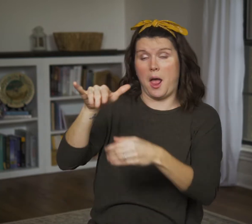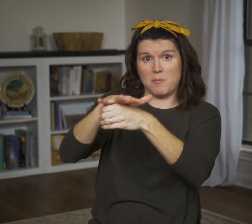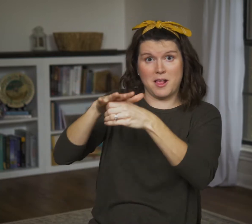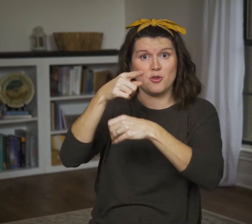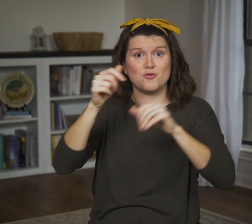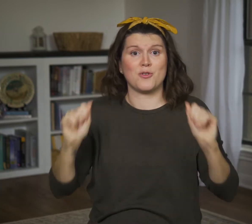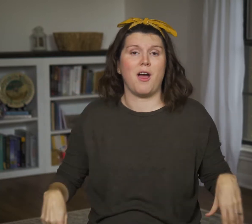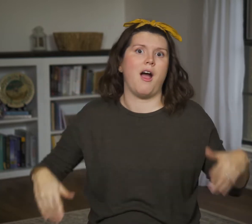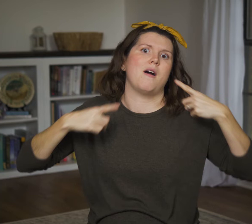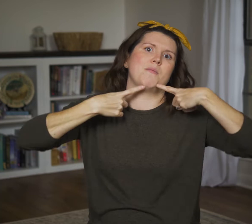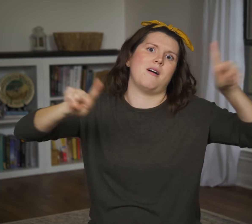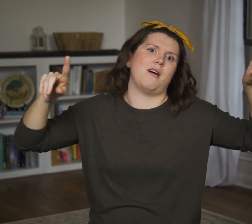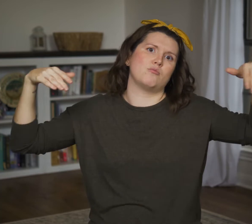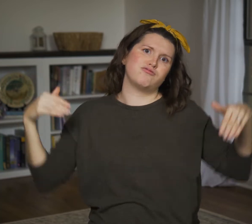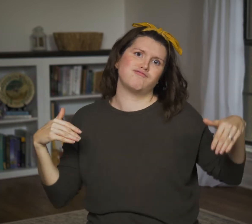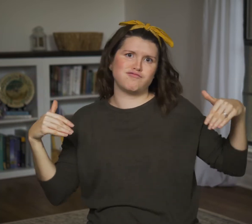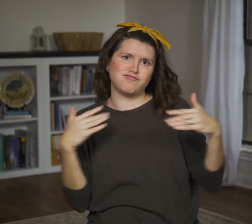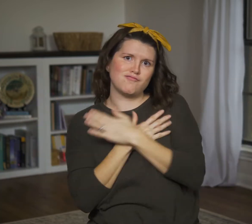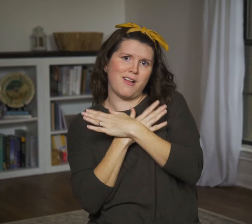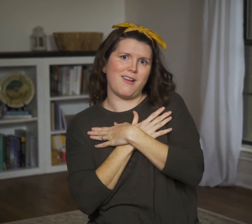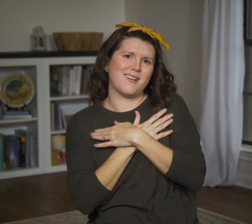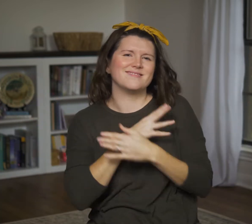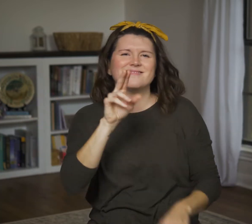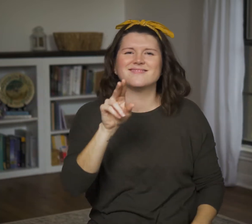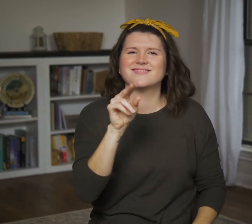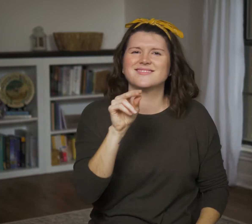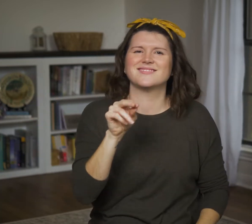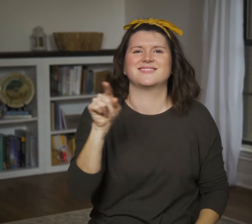It’s not a place where they can kick back and do whatever they want